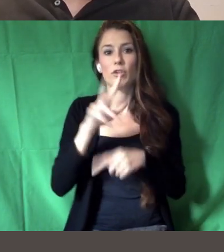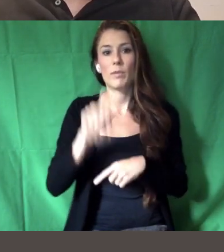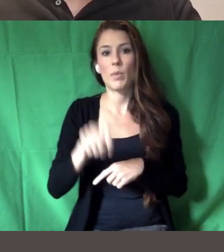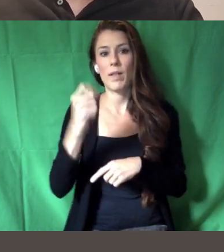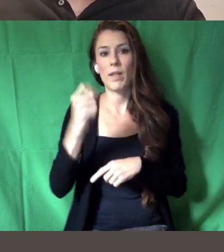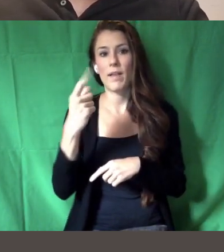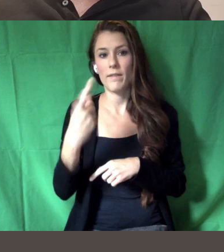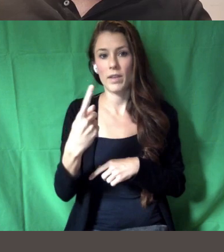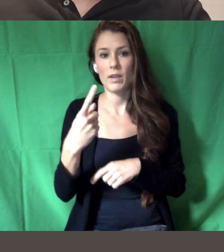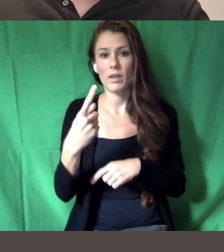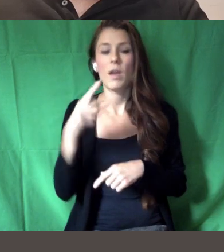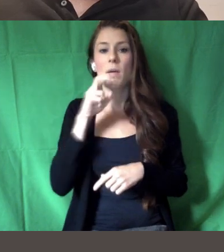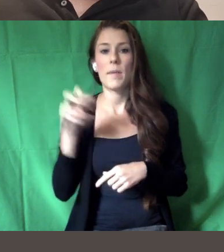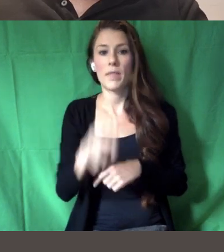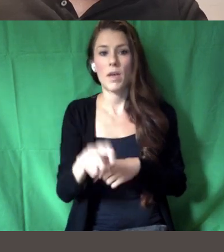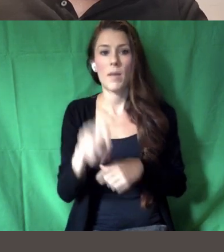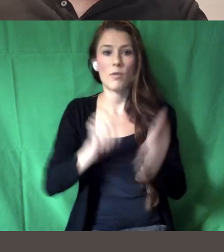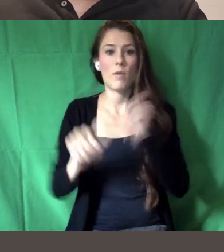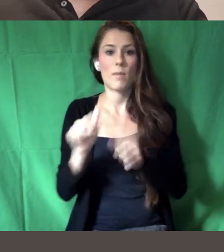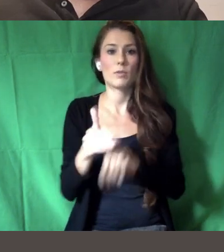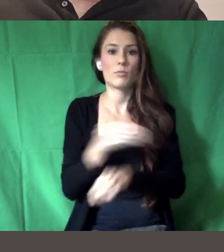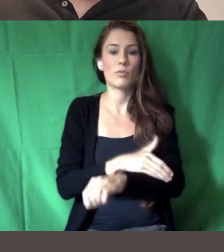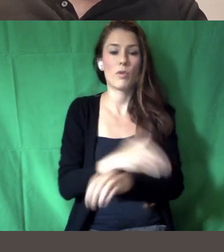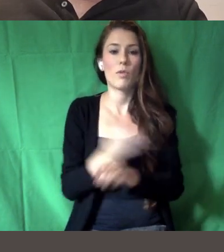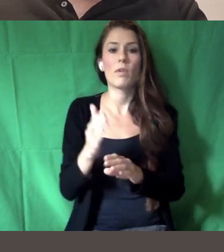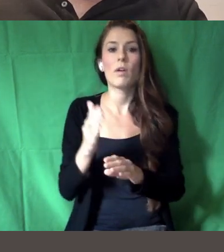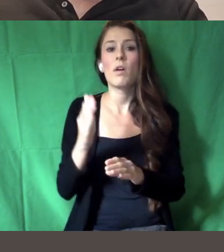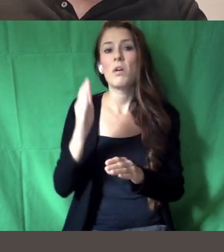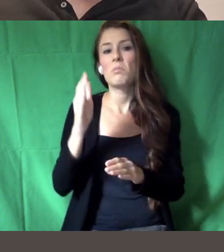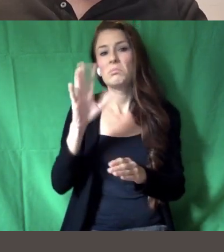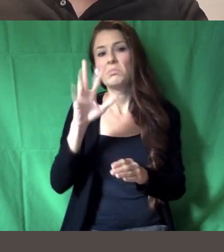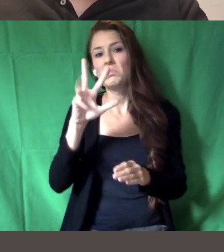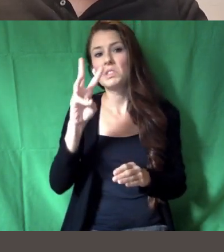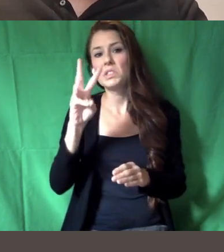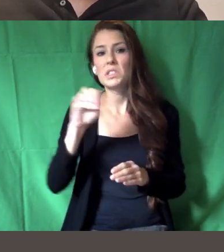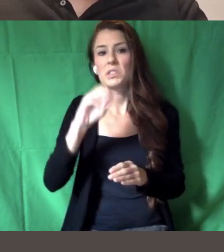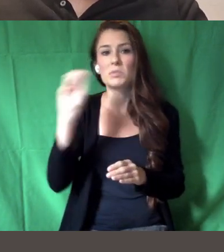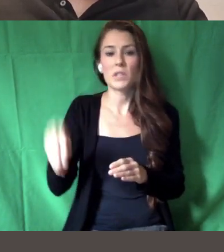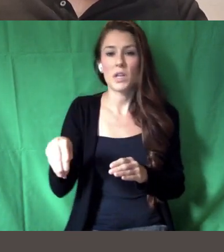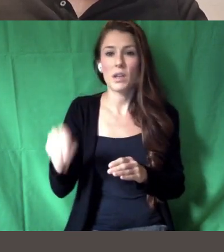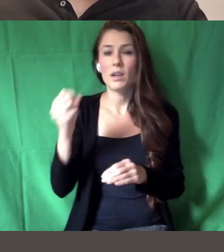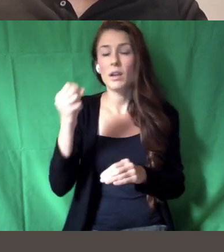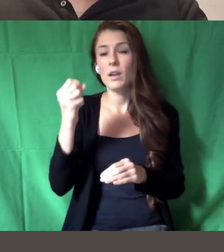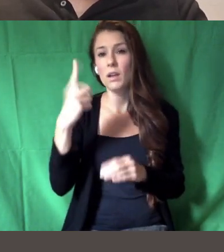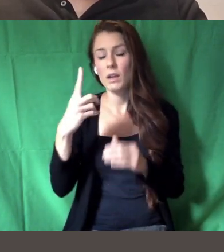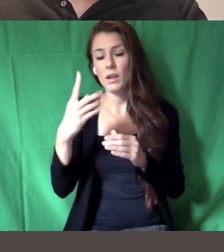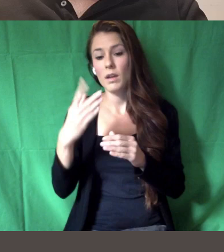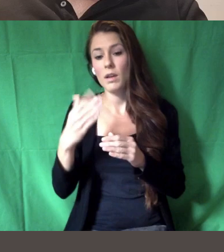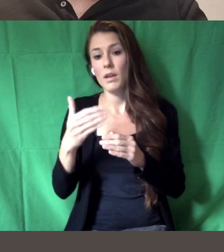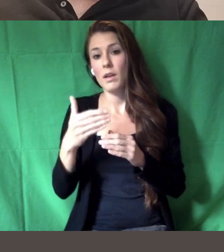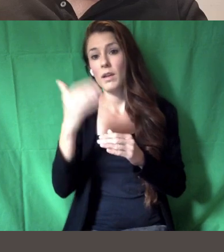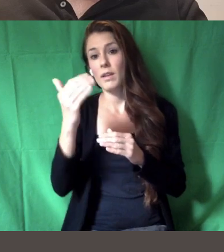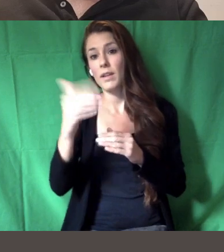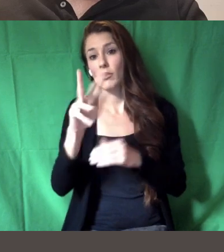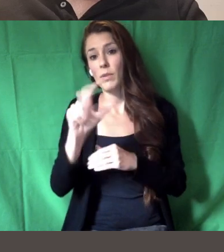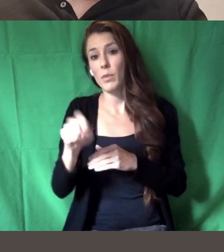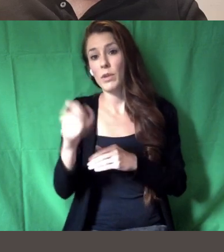improvements, performance has improved by 60%, and we expect another 5% improvement in the version